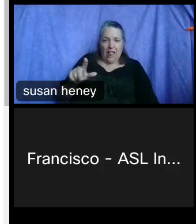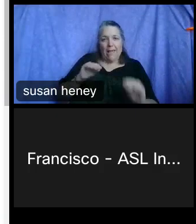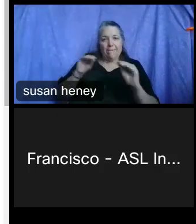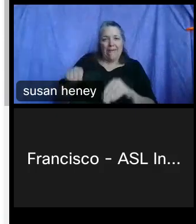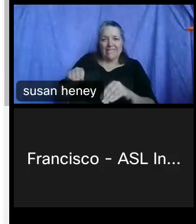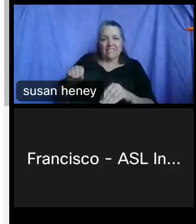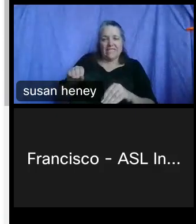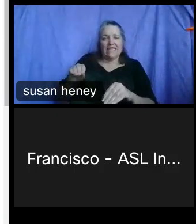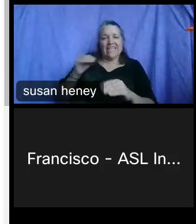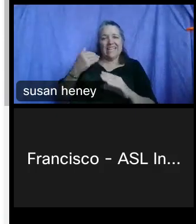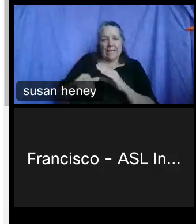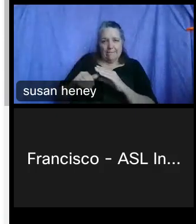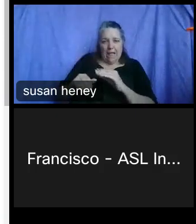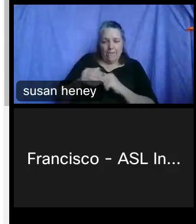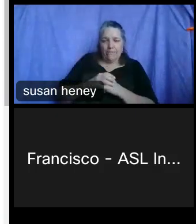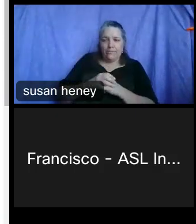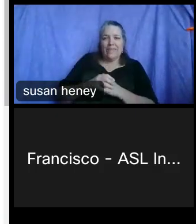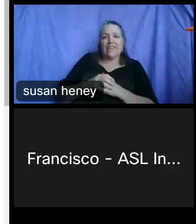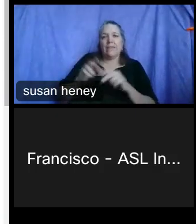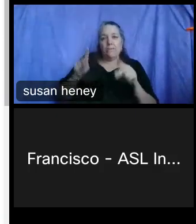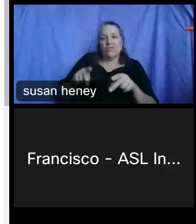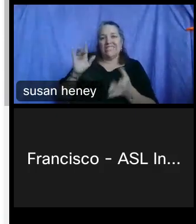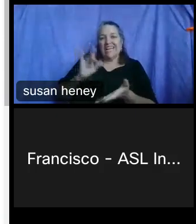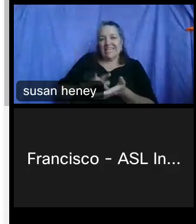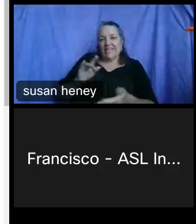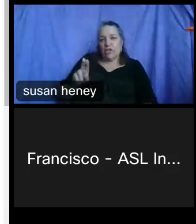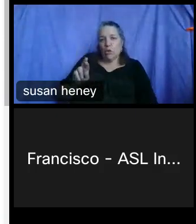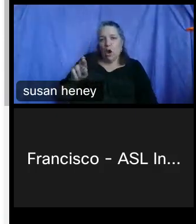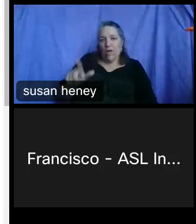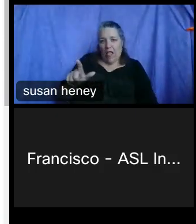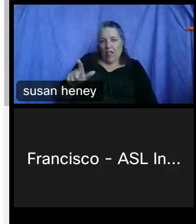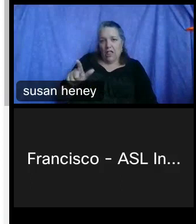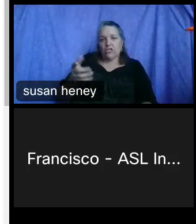into the email, and the person can click on the URL and receive this chart. Okay?